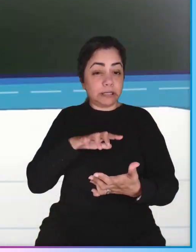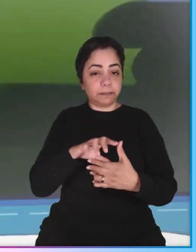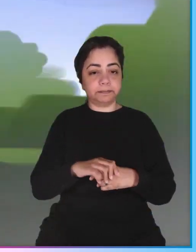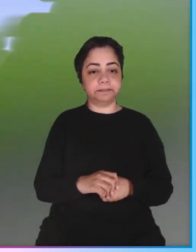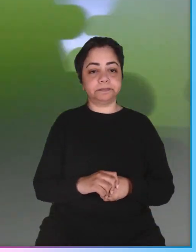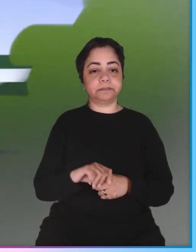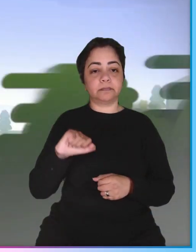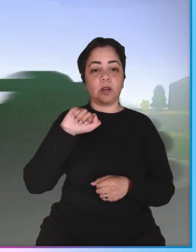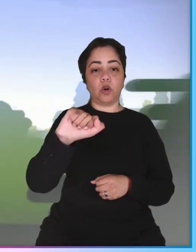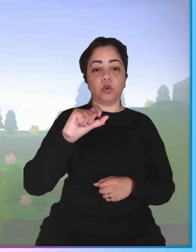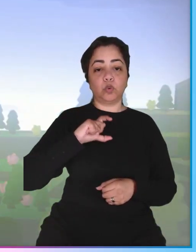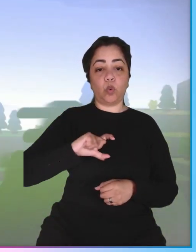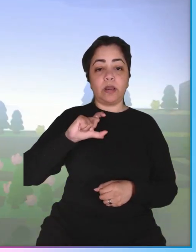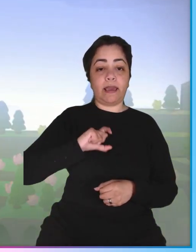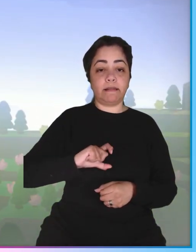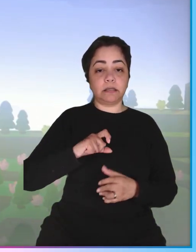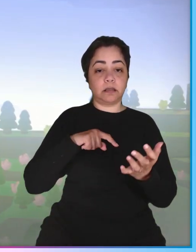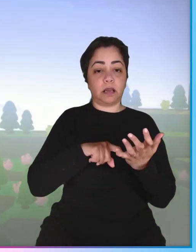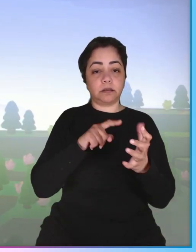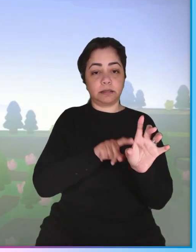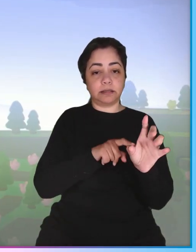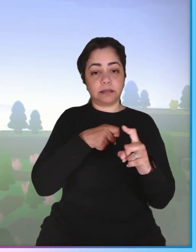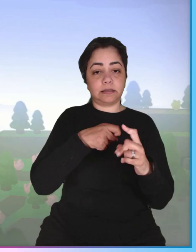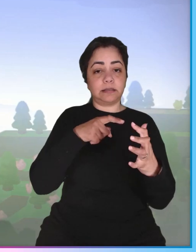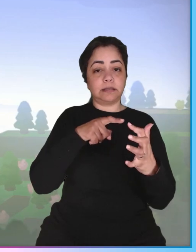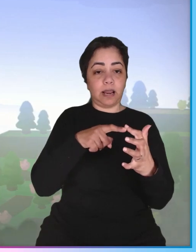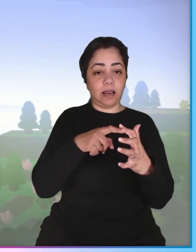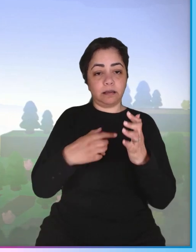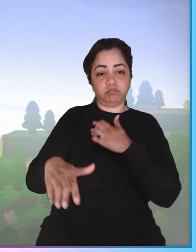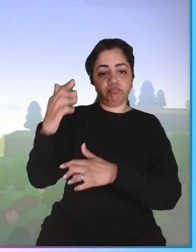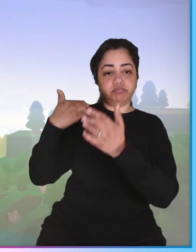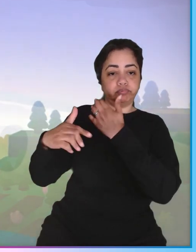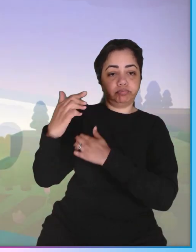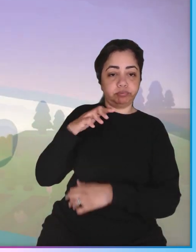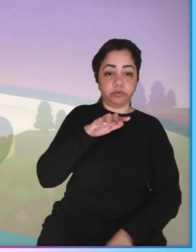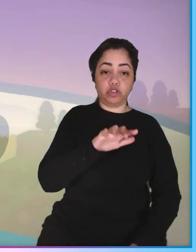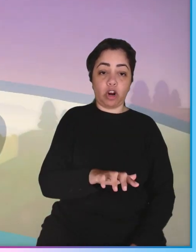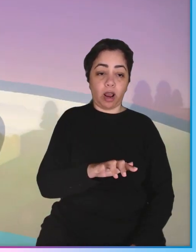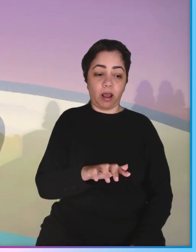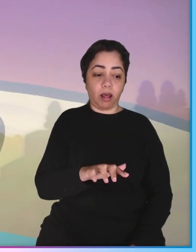You play as Tyke, who is revisiting a beloved childhood holiday destination, Pine Hearts,